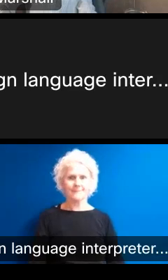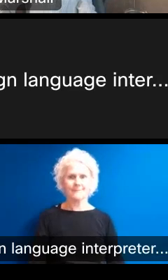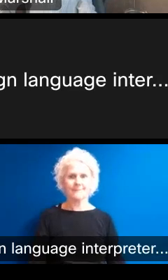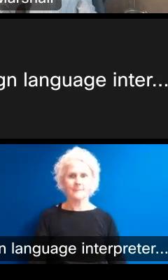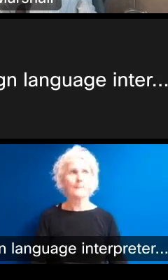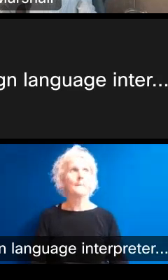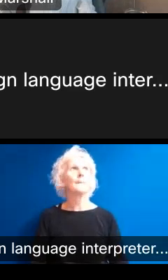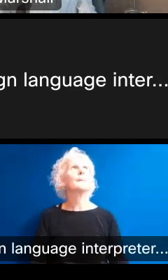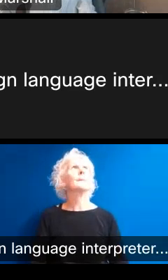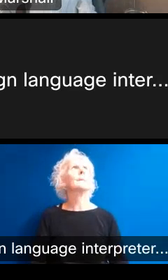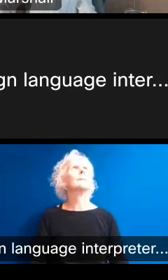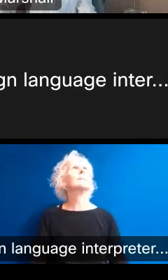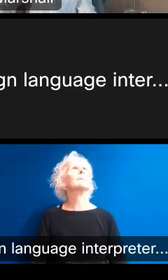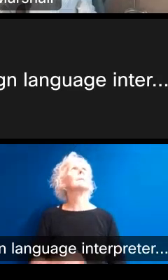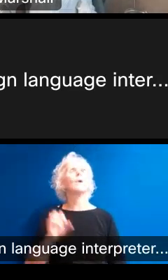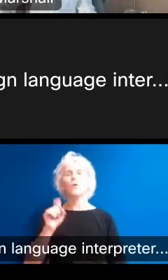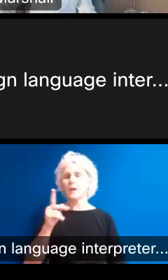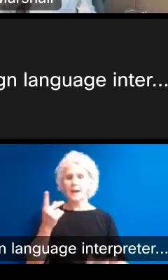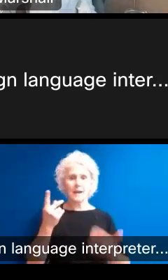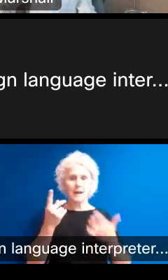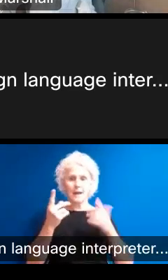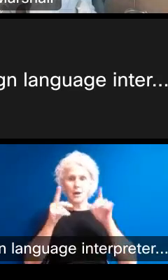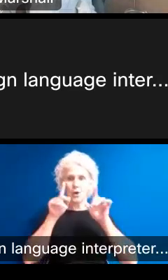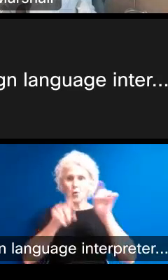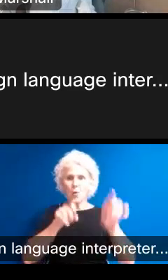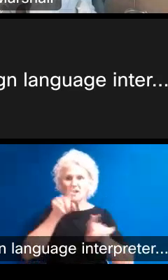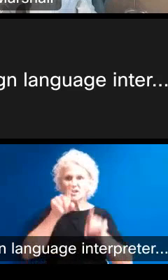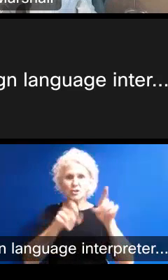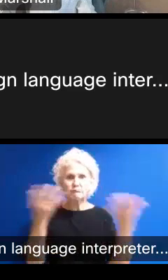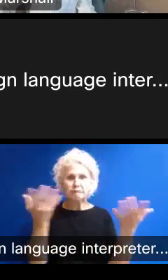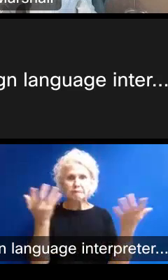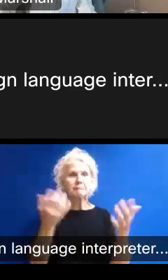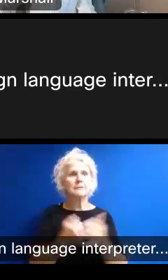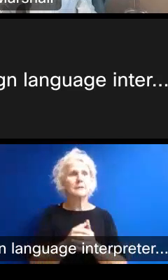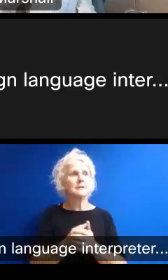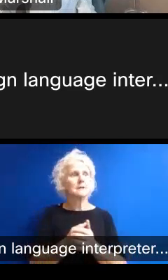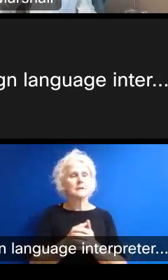Okie dokie, is there any questions at all, Ashley?